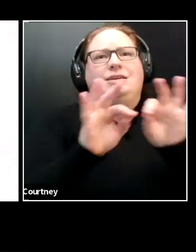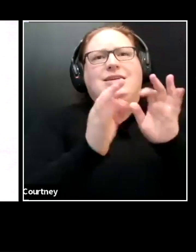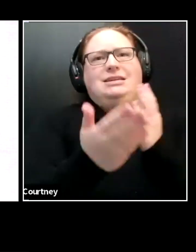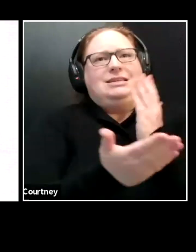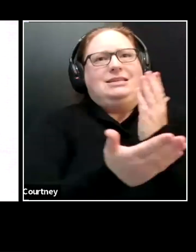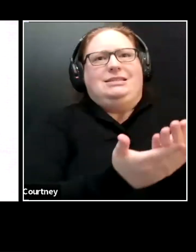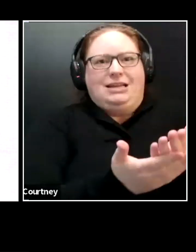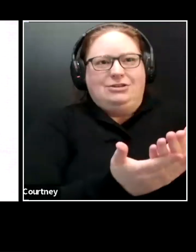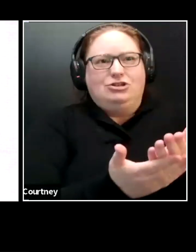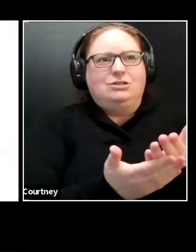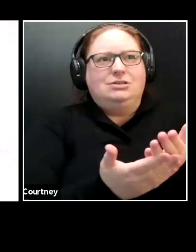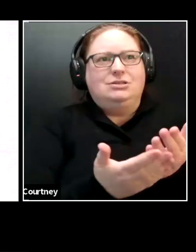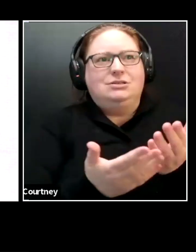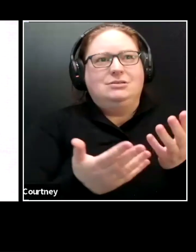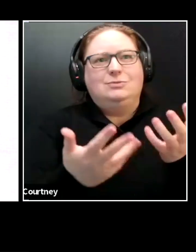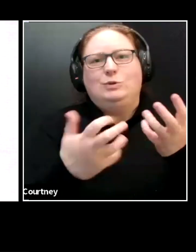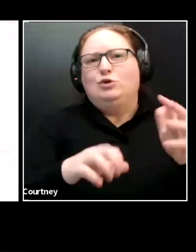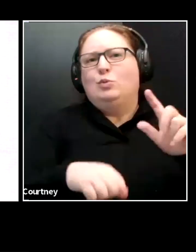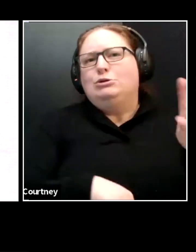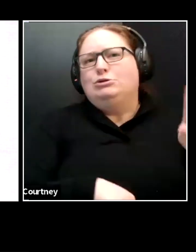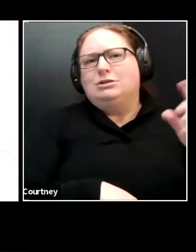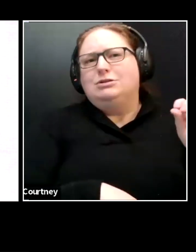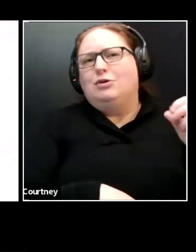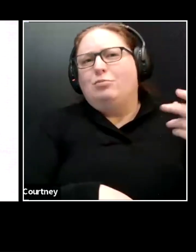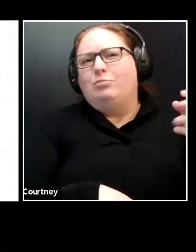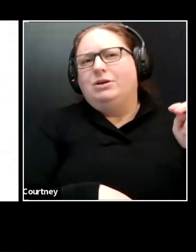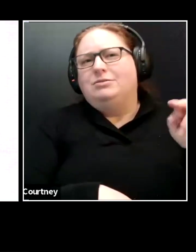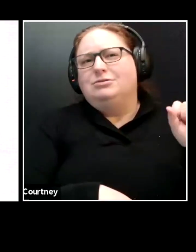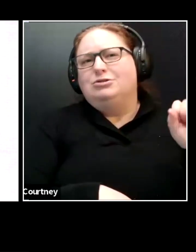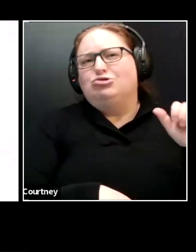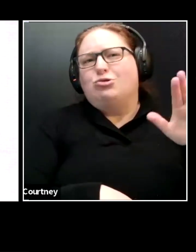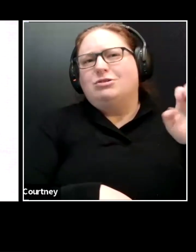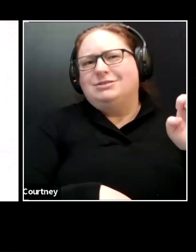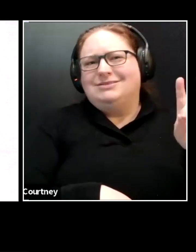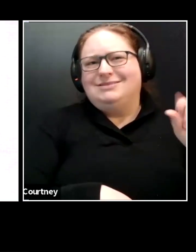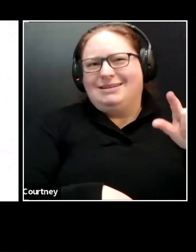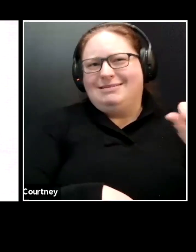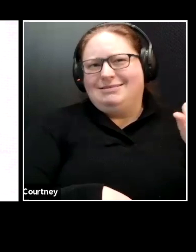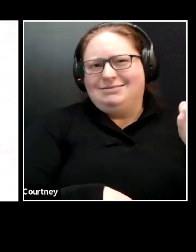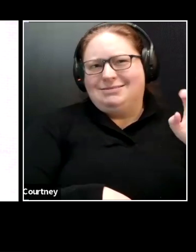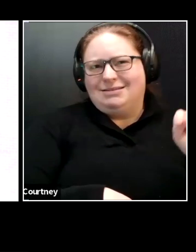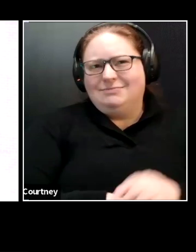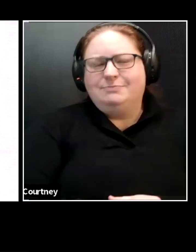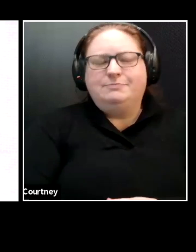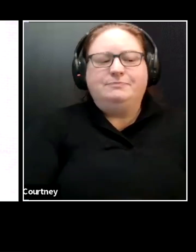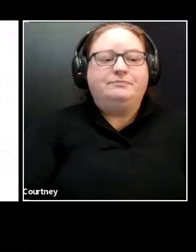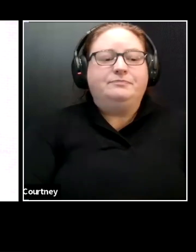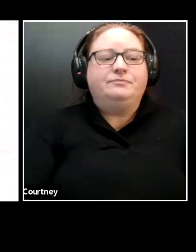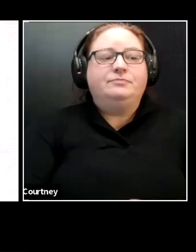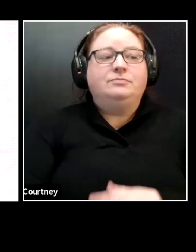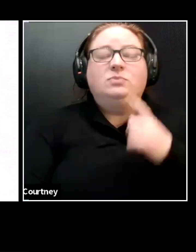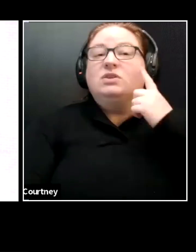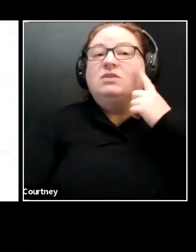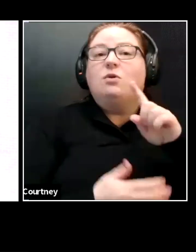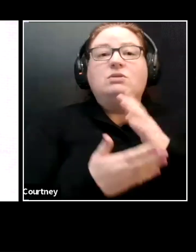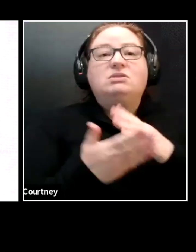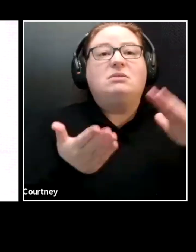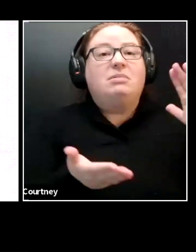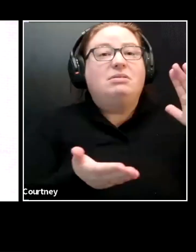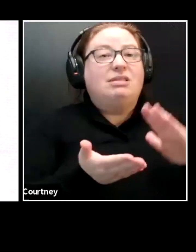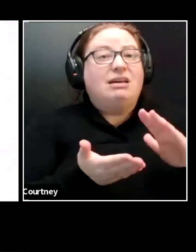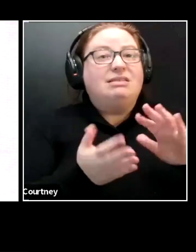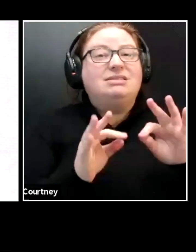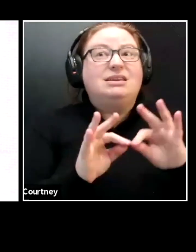to leave to an open source uh data set. Uh but for some you know less important uh or lower priority